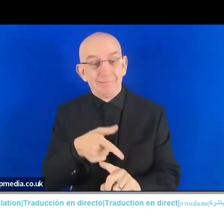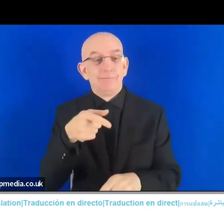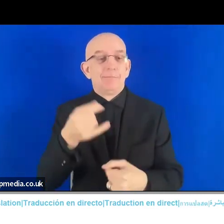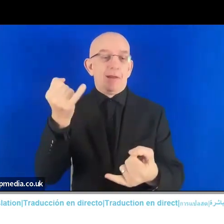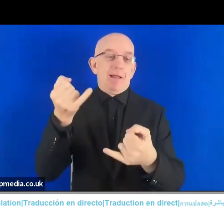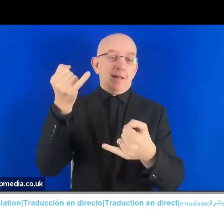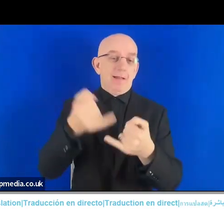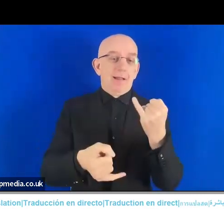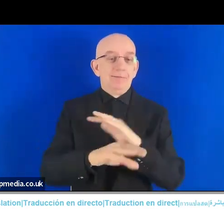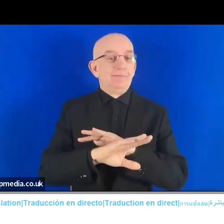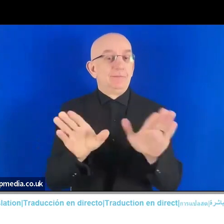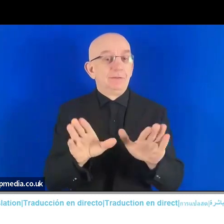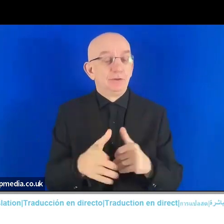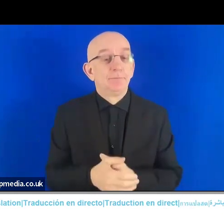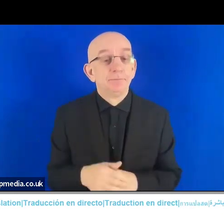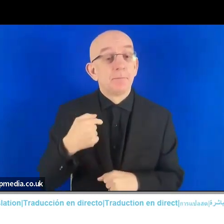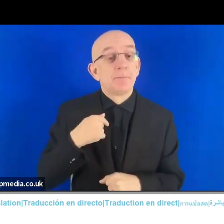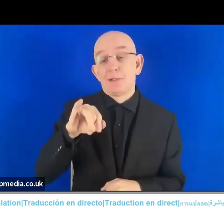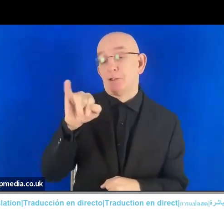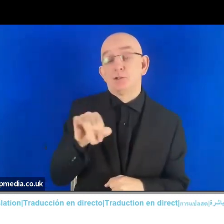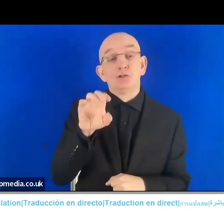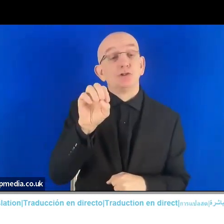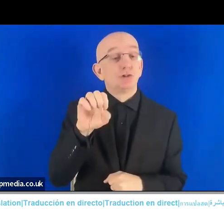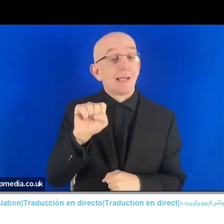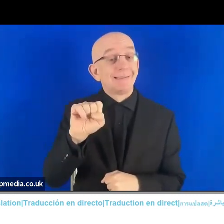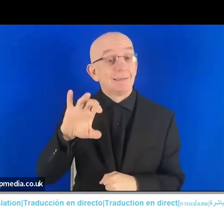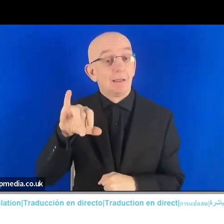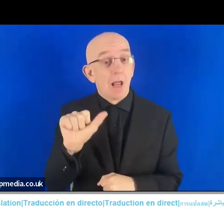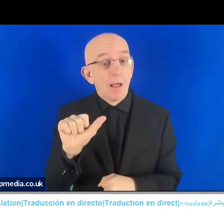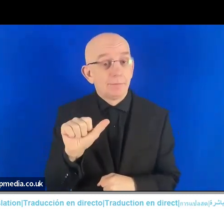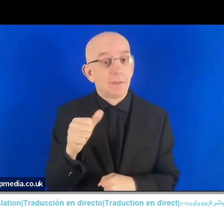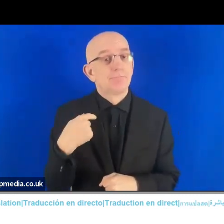From the Haywood team. Before we start, we are going to share.